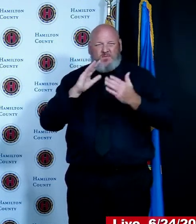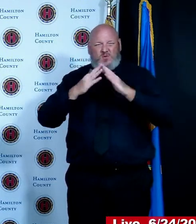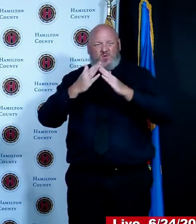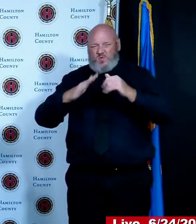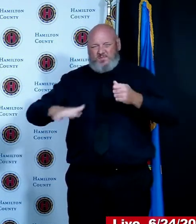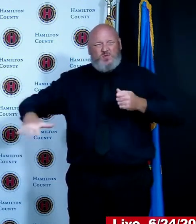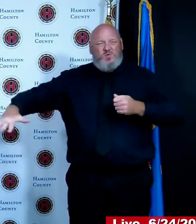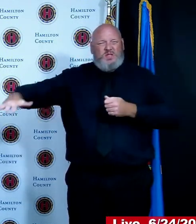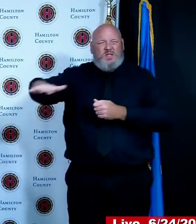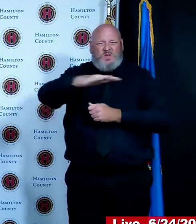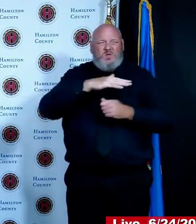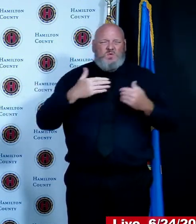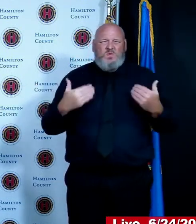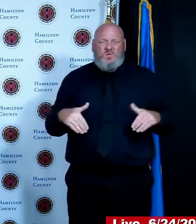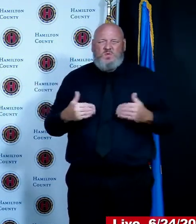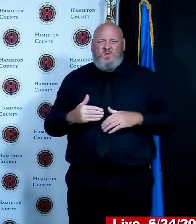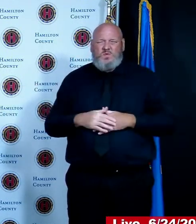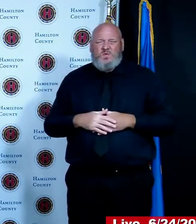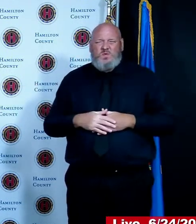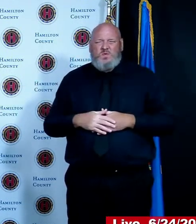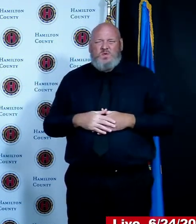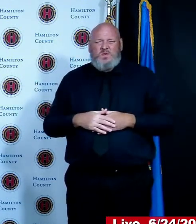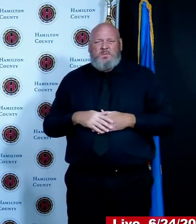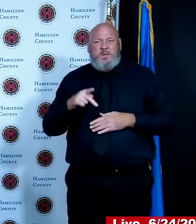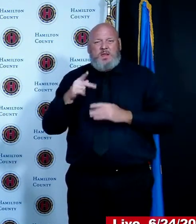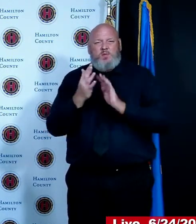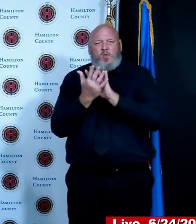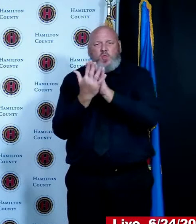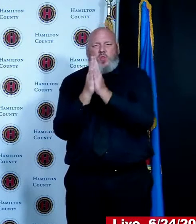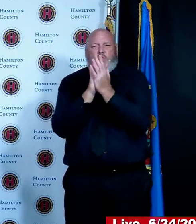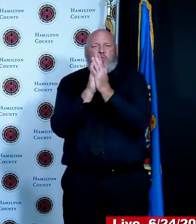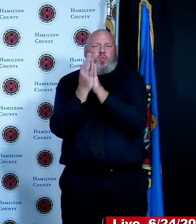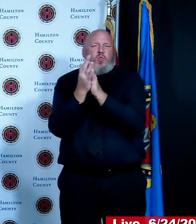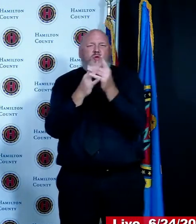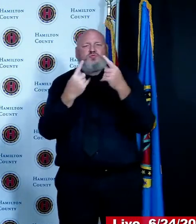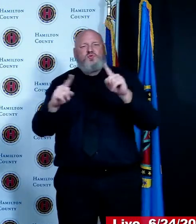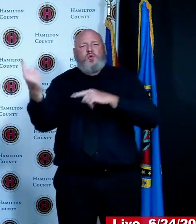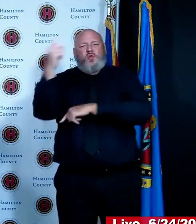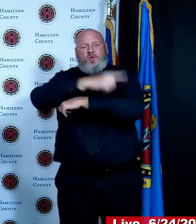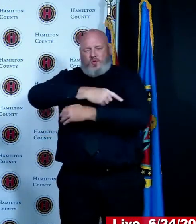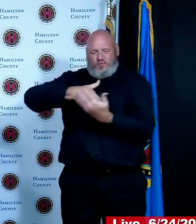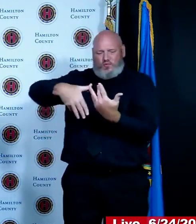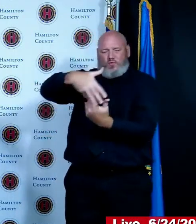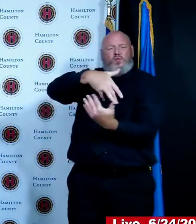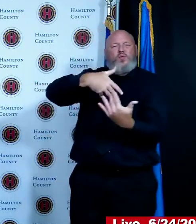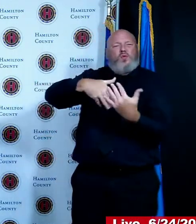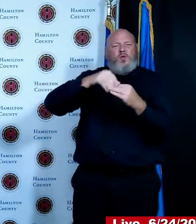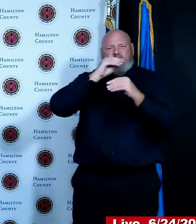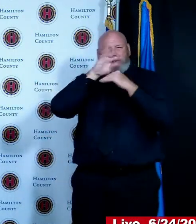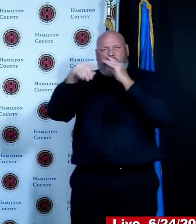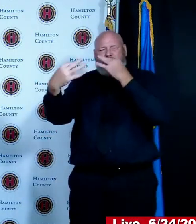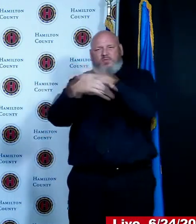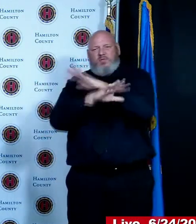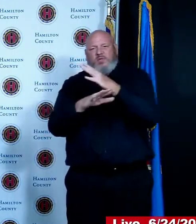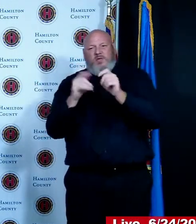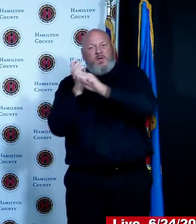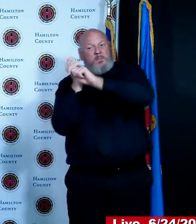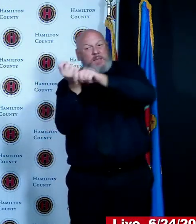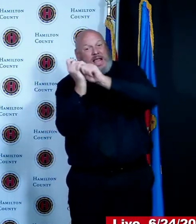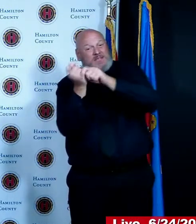interacting in their daily lives going to the grocery playing baseball games and sitting too close to people these types of things spread Covid-19 and